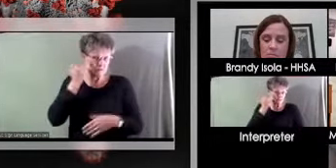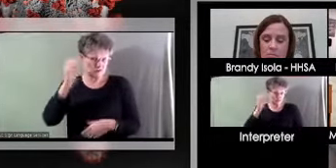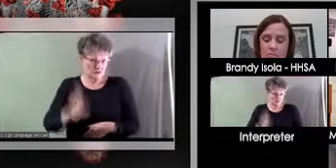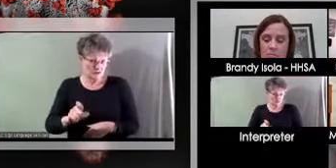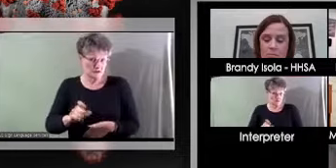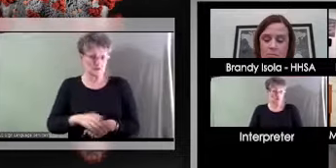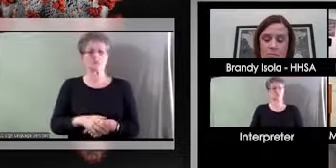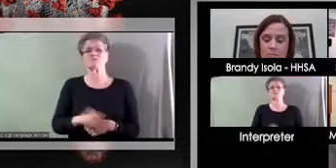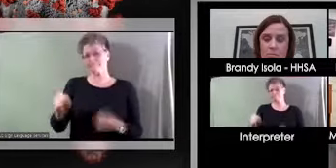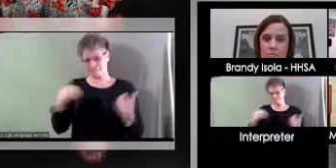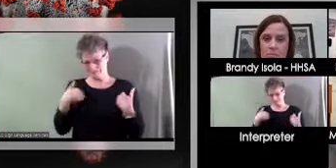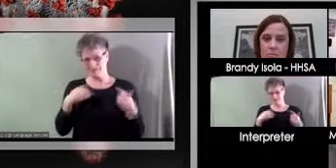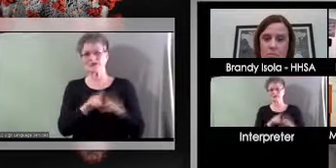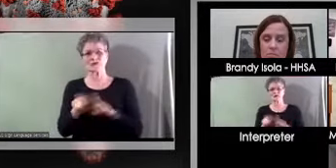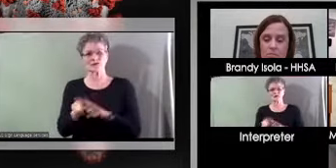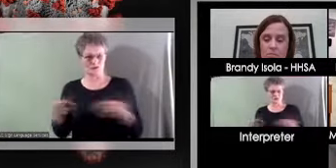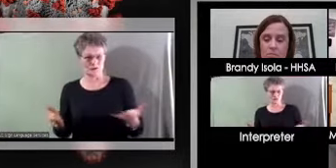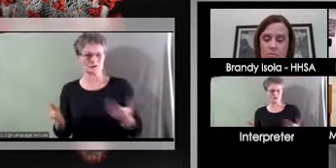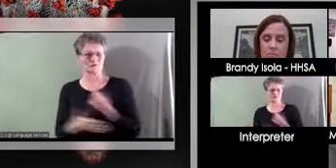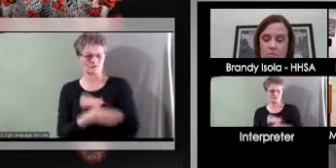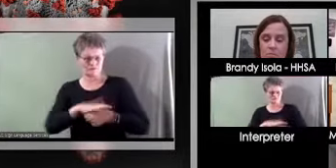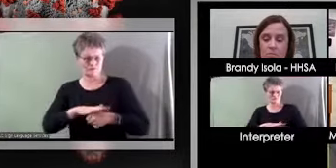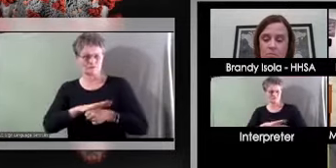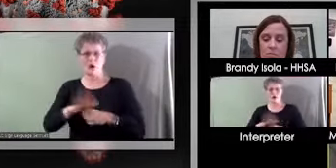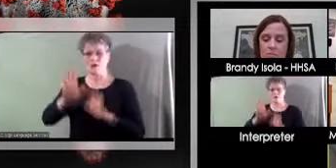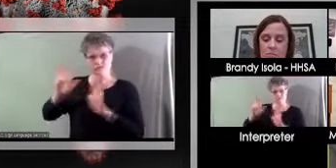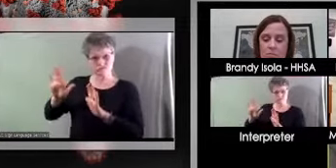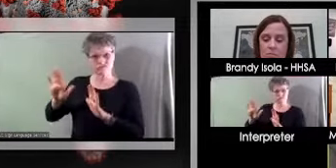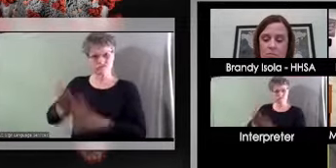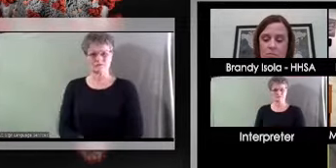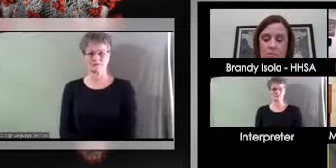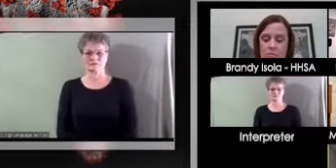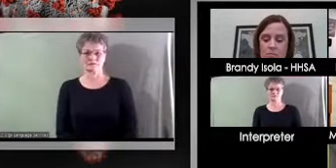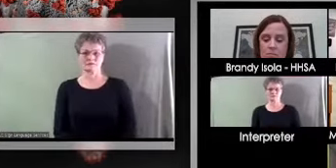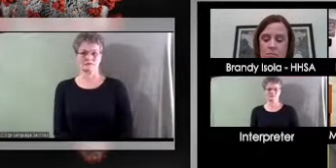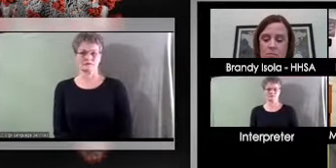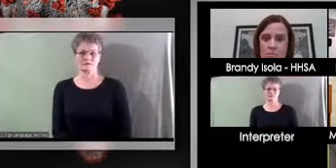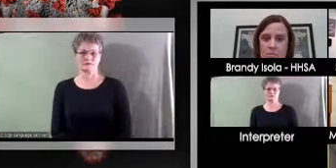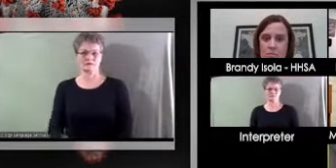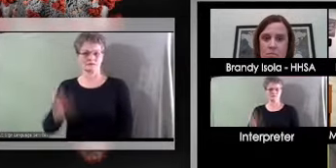Oh great. Yeah and we just had some conversations this morning about, as